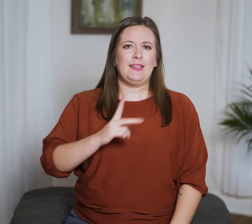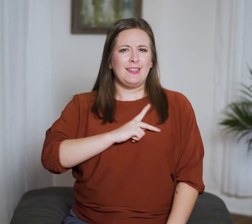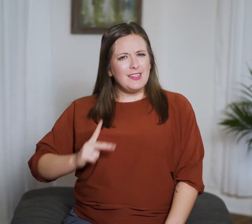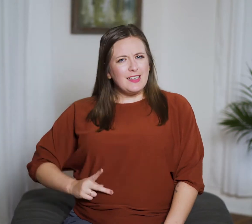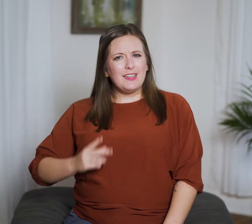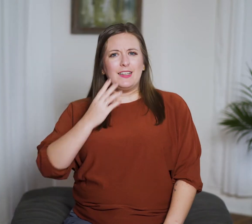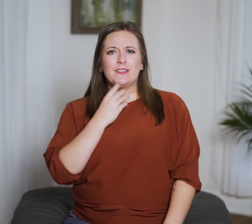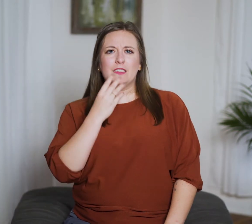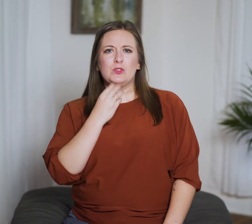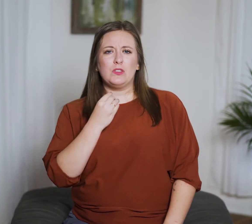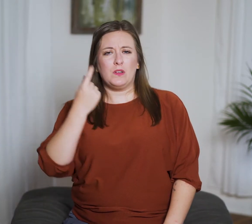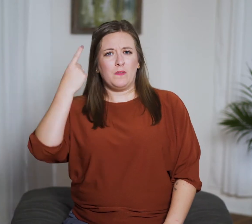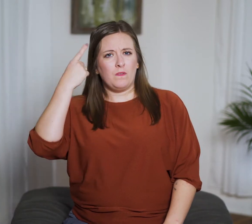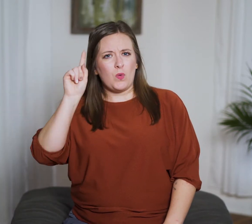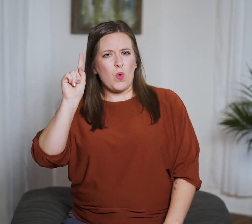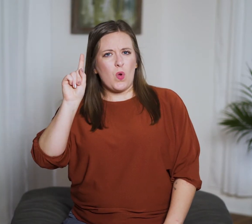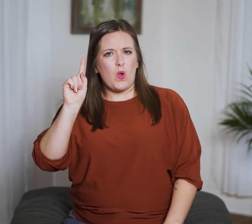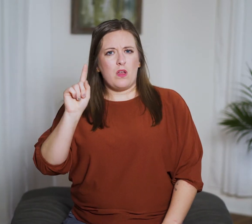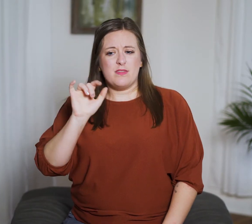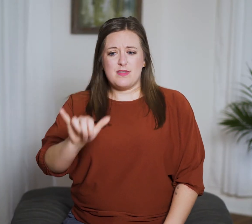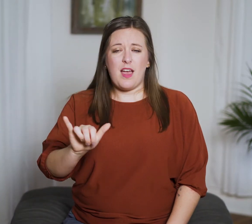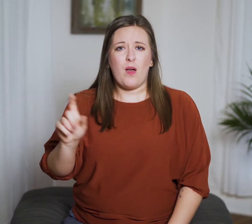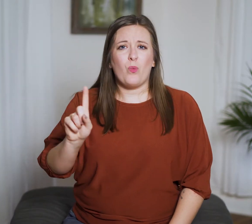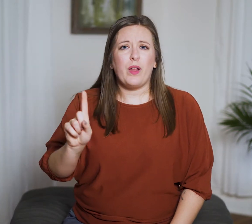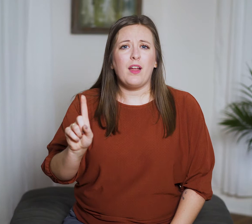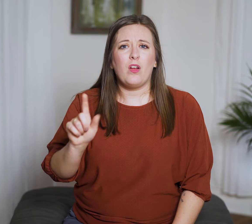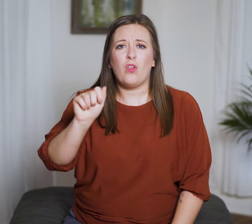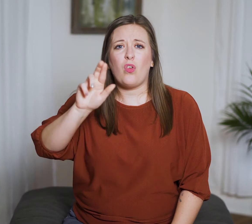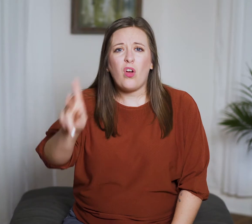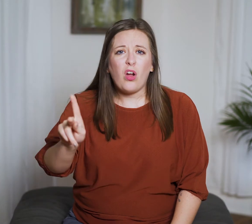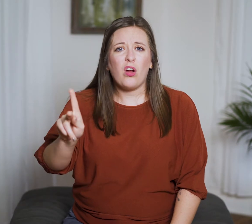king of Israel, for the places to which the ark of the LORD